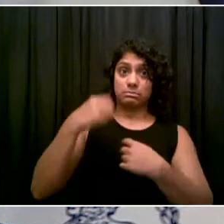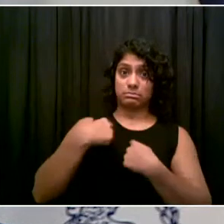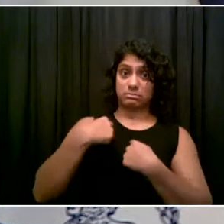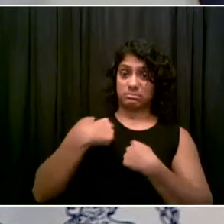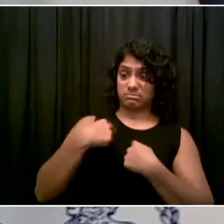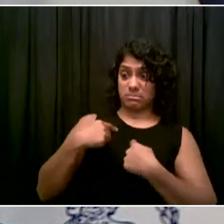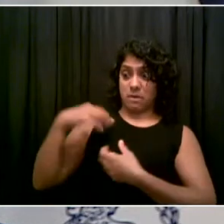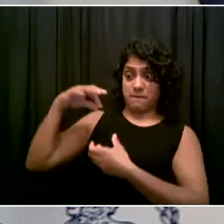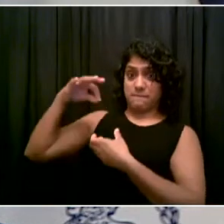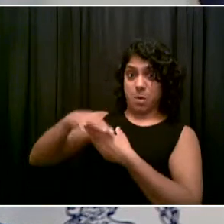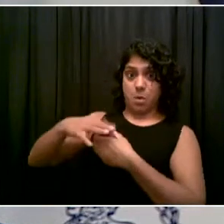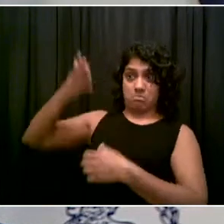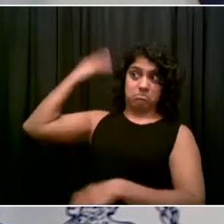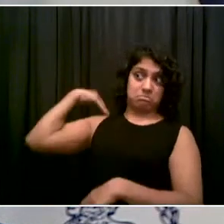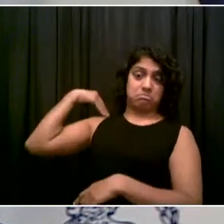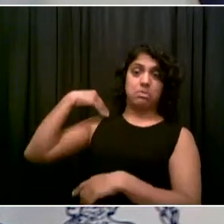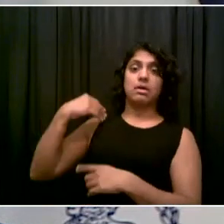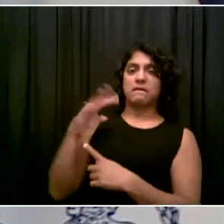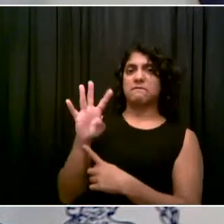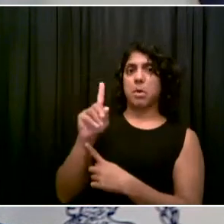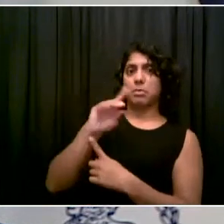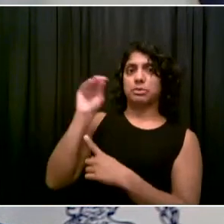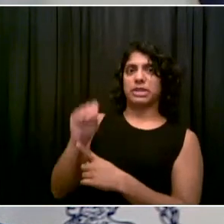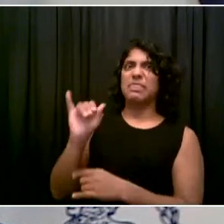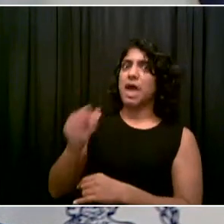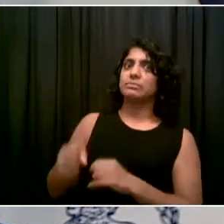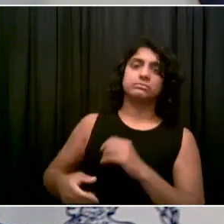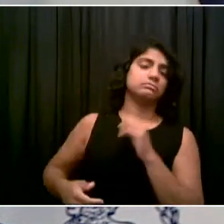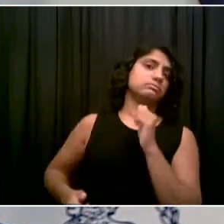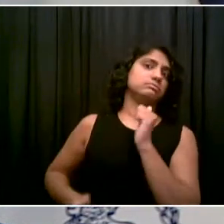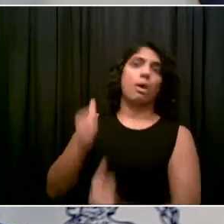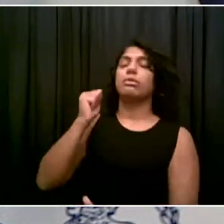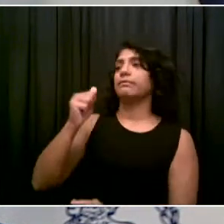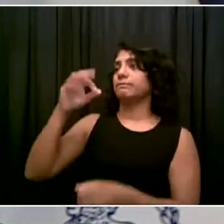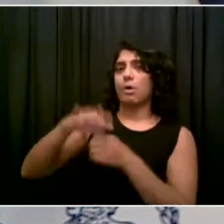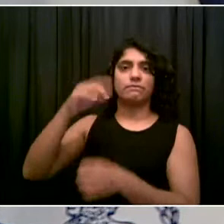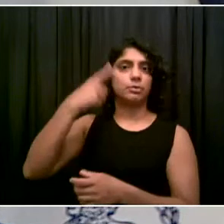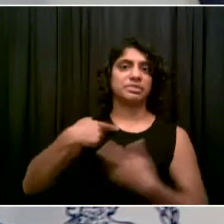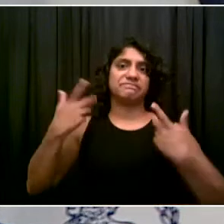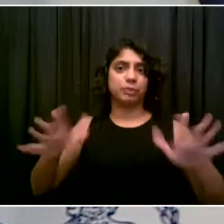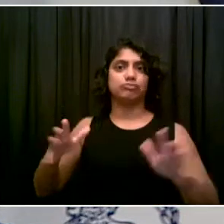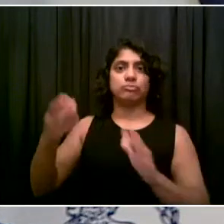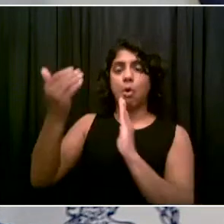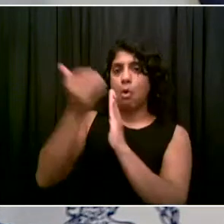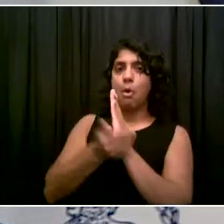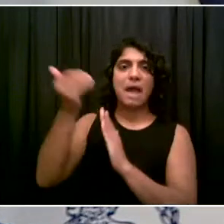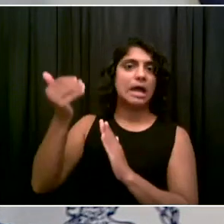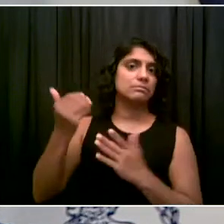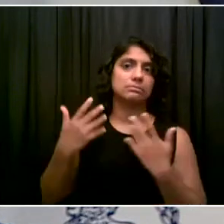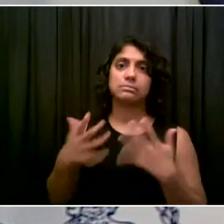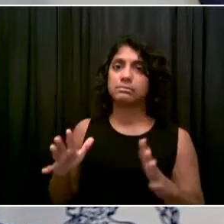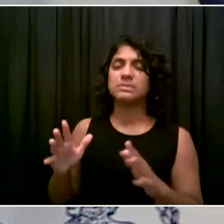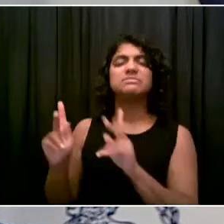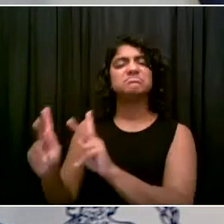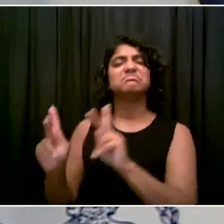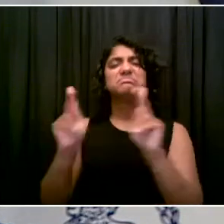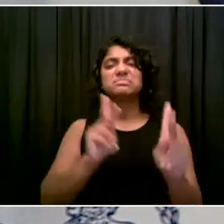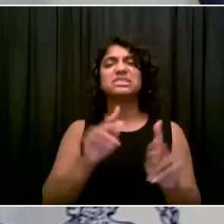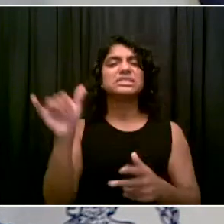I FOUND THAT WHLOE DISCSUSION VERY STRANGE BACK THEN. I'VE BEEN WATCHING ELECTIONS FOR A LONG TIME. THE FOLKS WHO